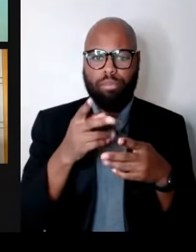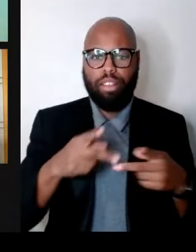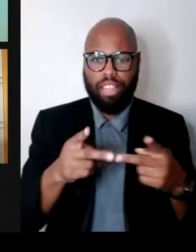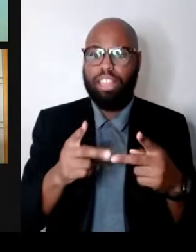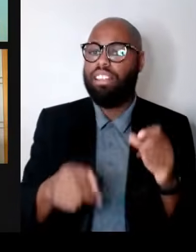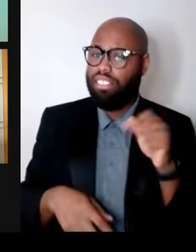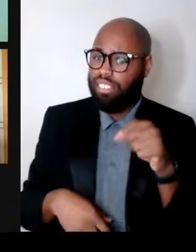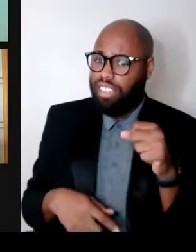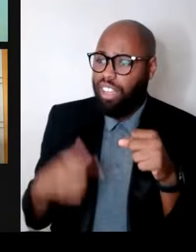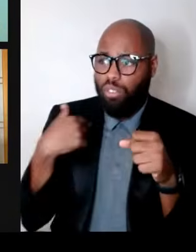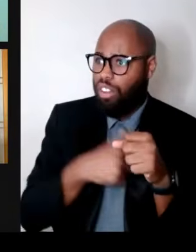Exactly.